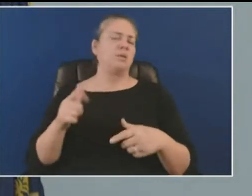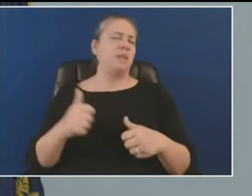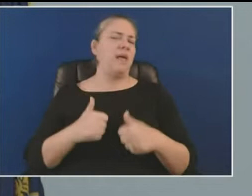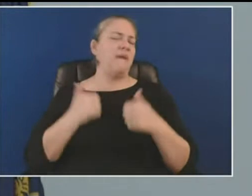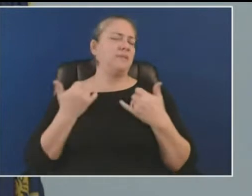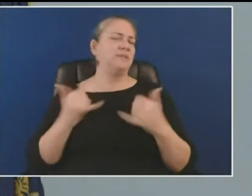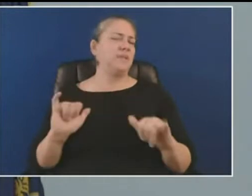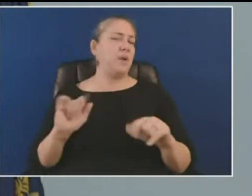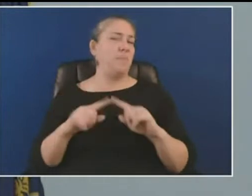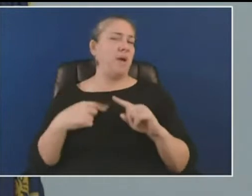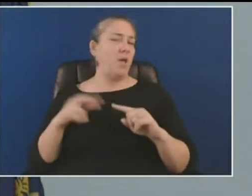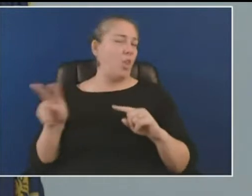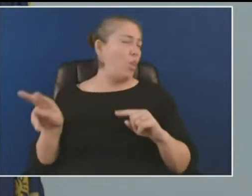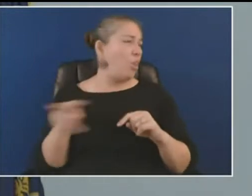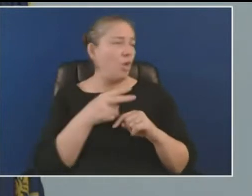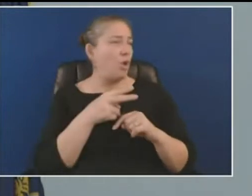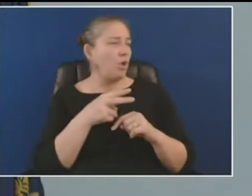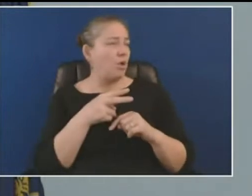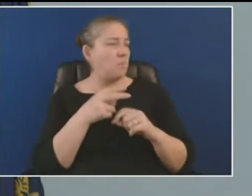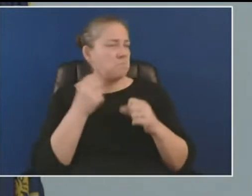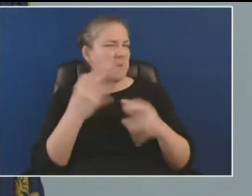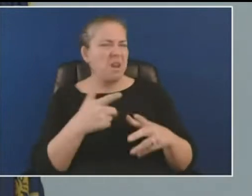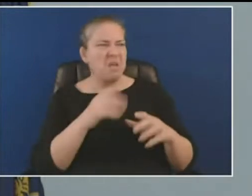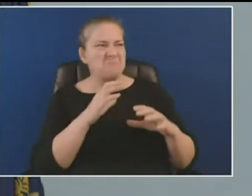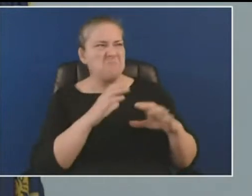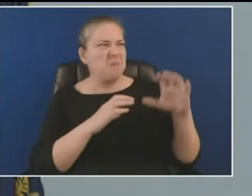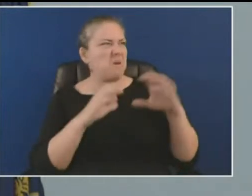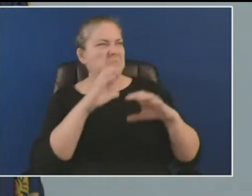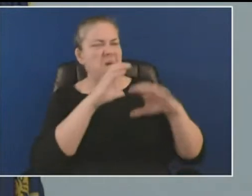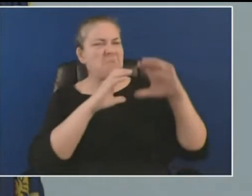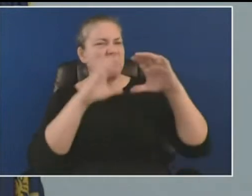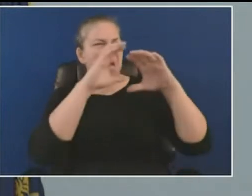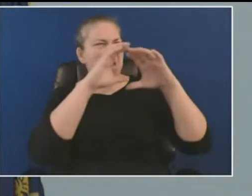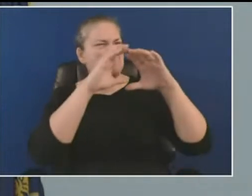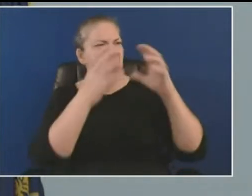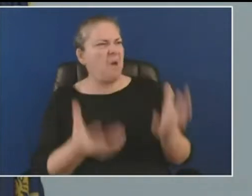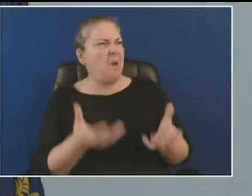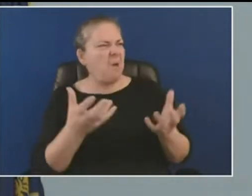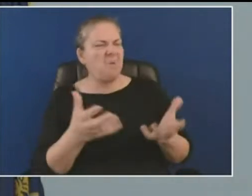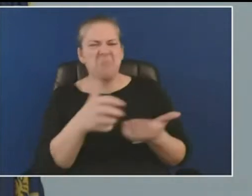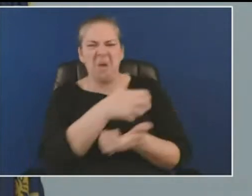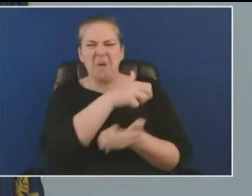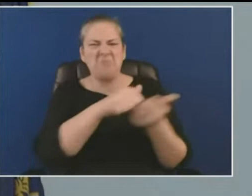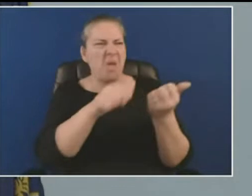blocks about a third of the town just. Decimated I mean this isn't supposed